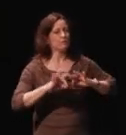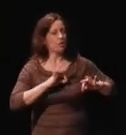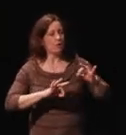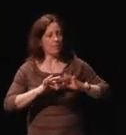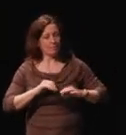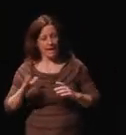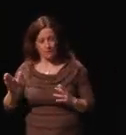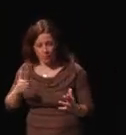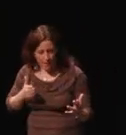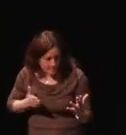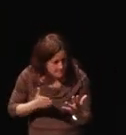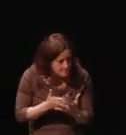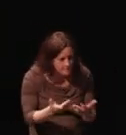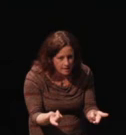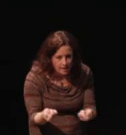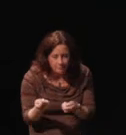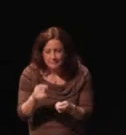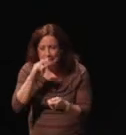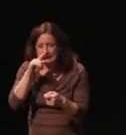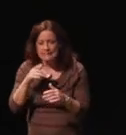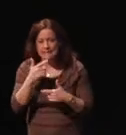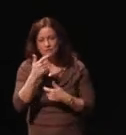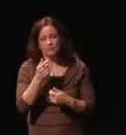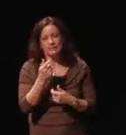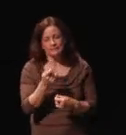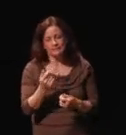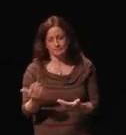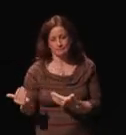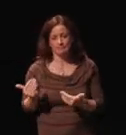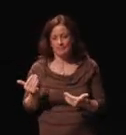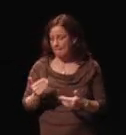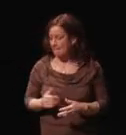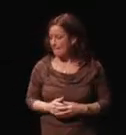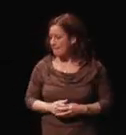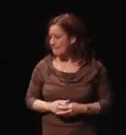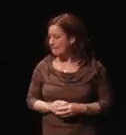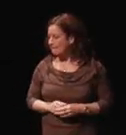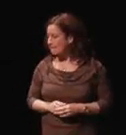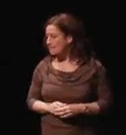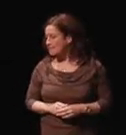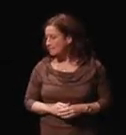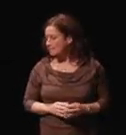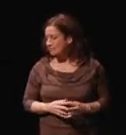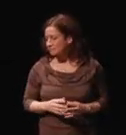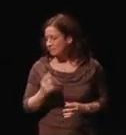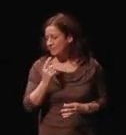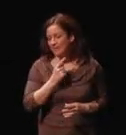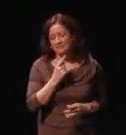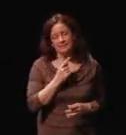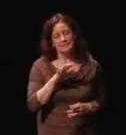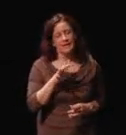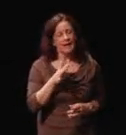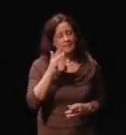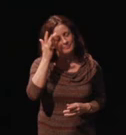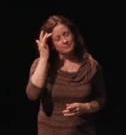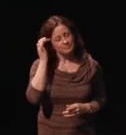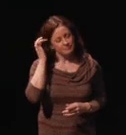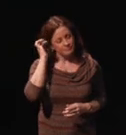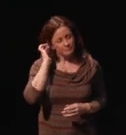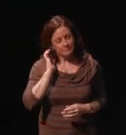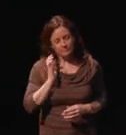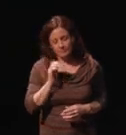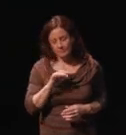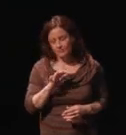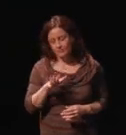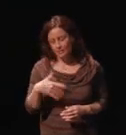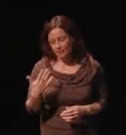would get the kids interests very well.